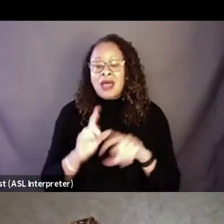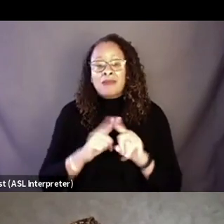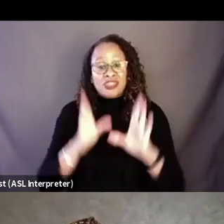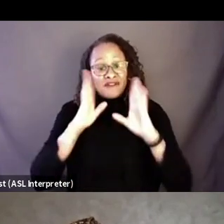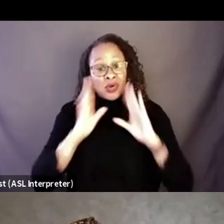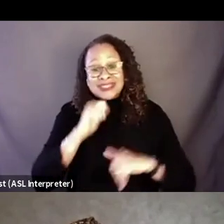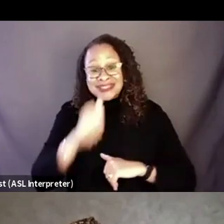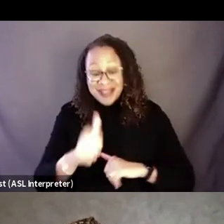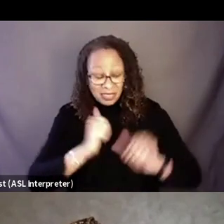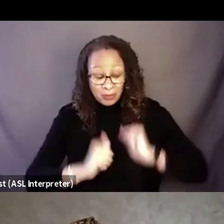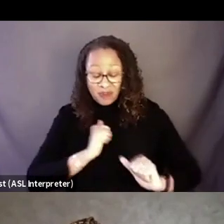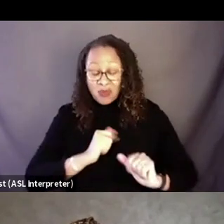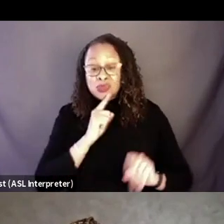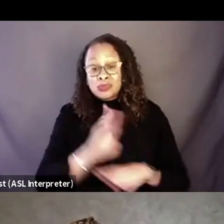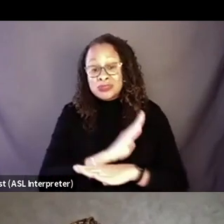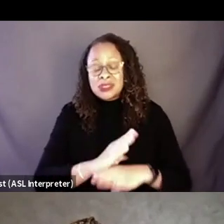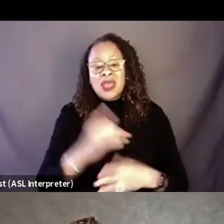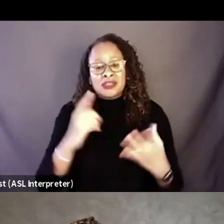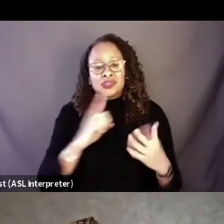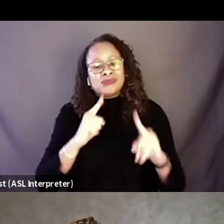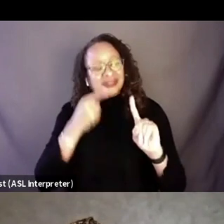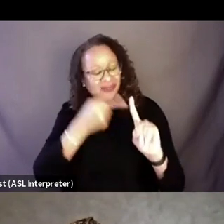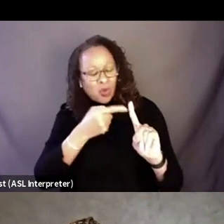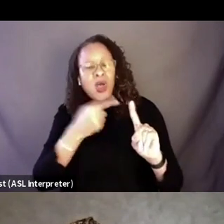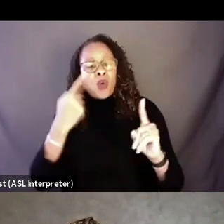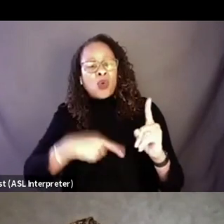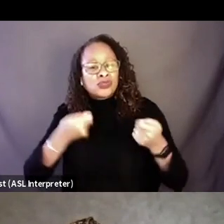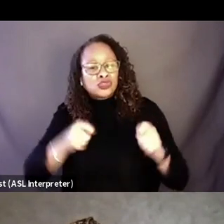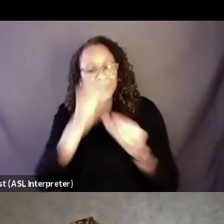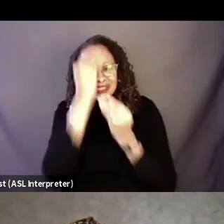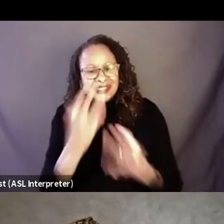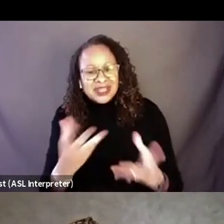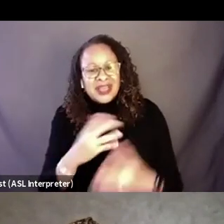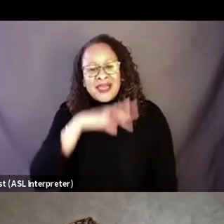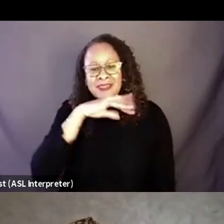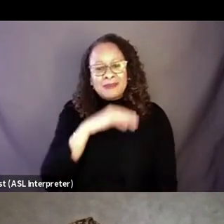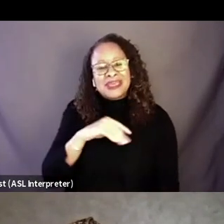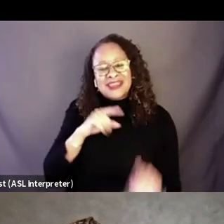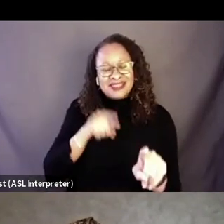the performance is actually, what are we trying to say? So the pig brought us about the greediness of all members